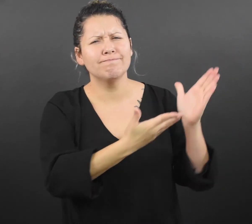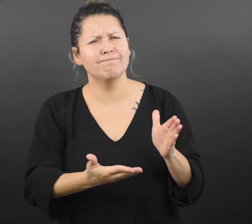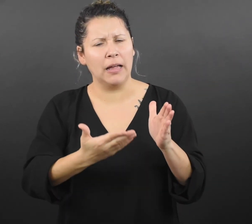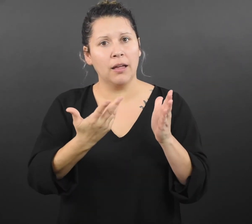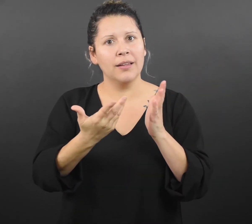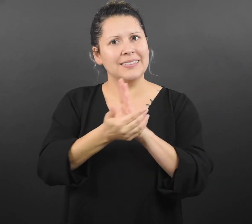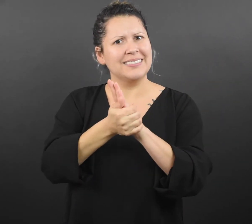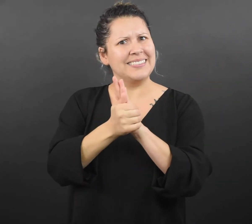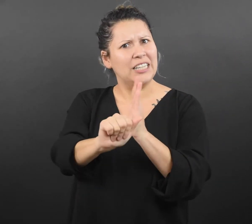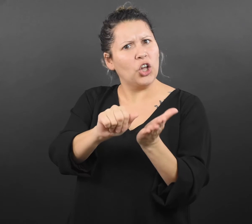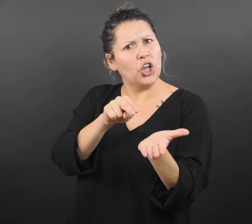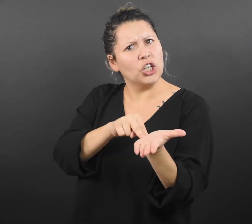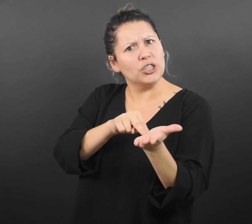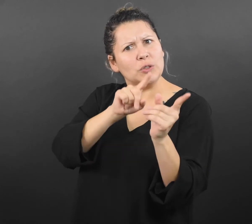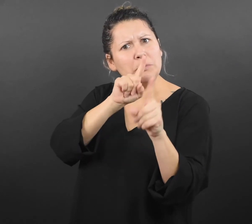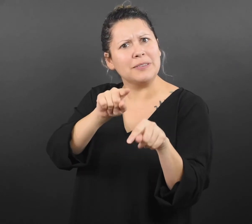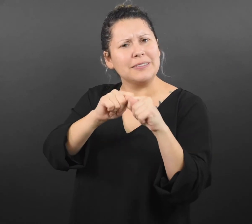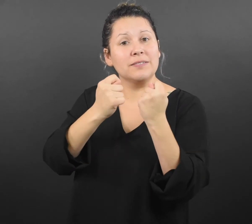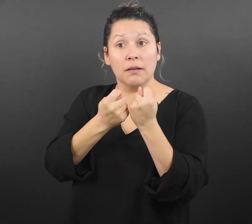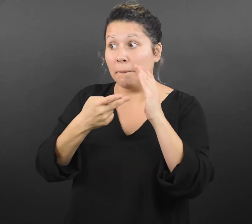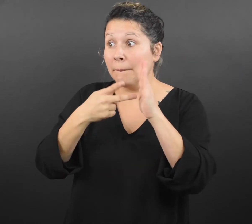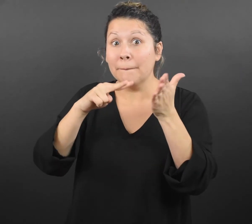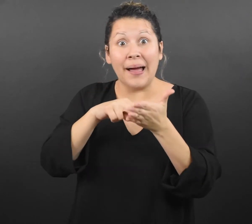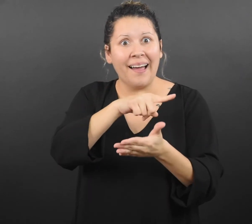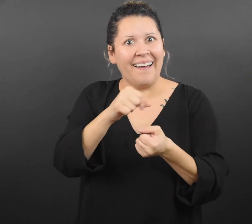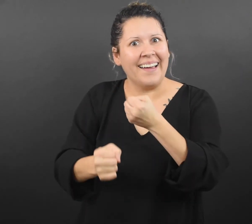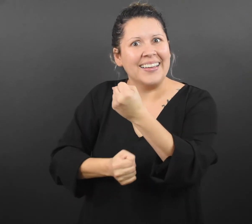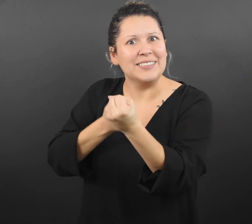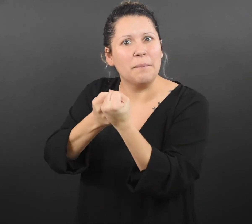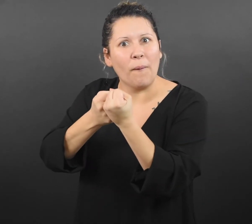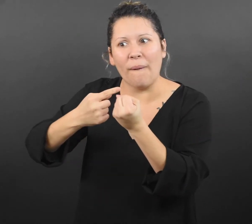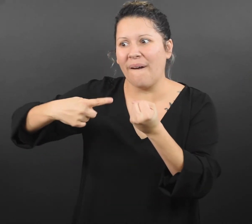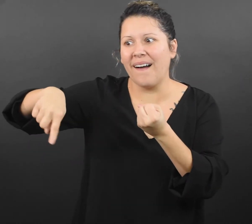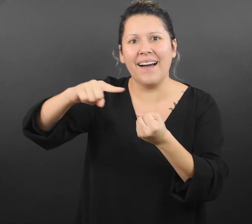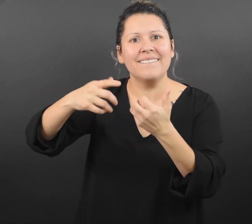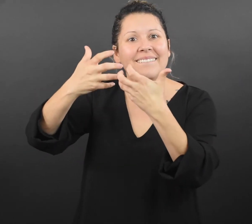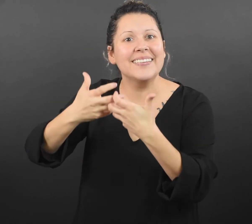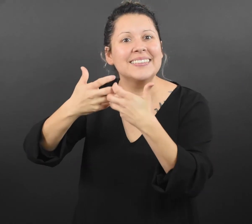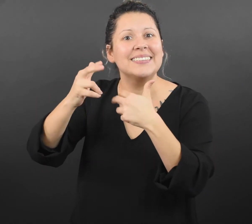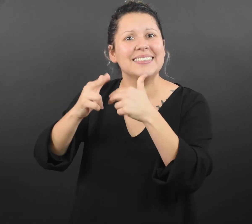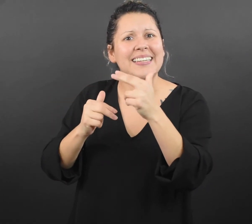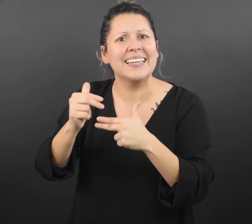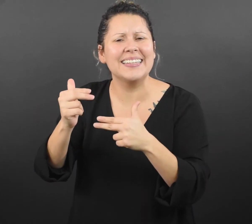“response teams” that will support skilled-nursing facilities experiencing severe staffing shortages;